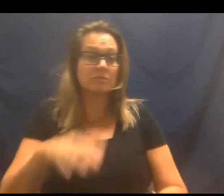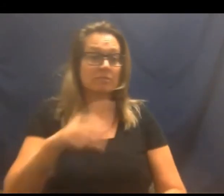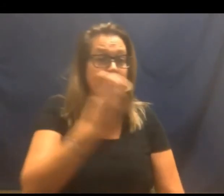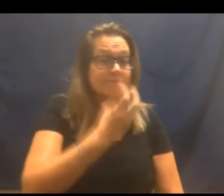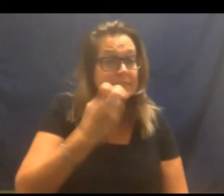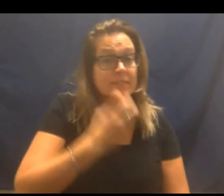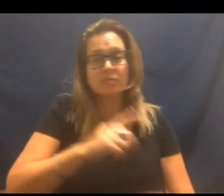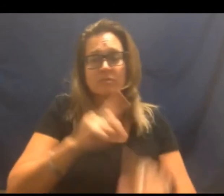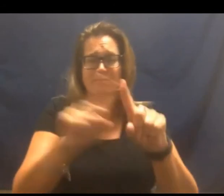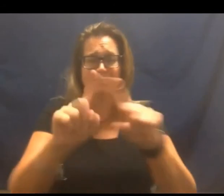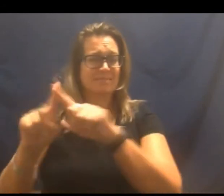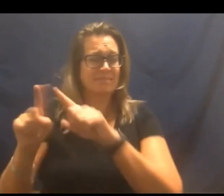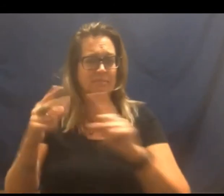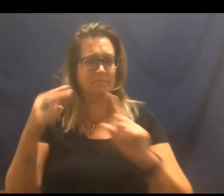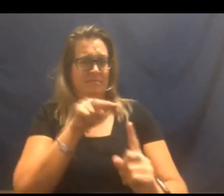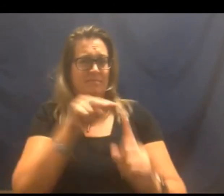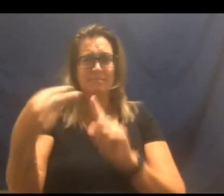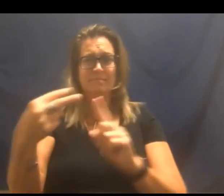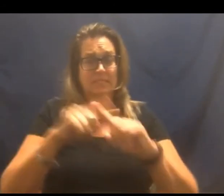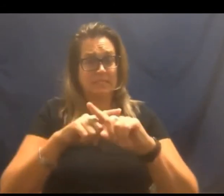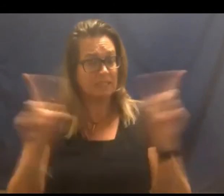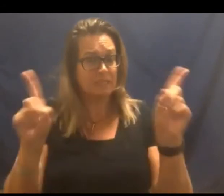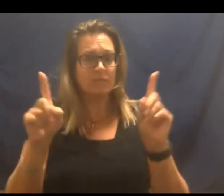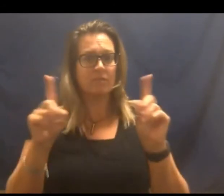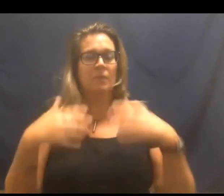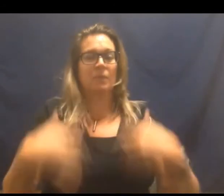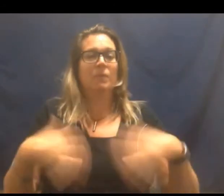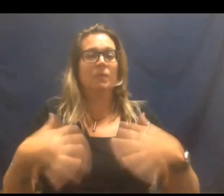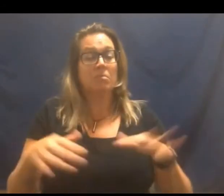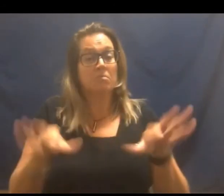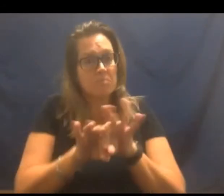students having different student perspectives having the linguistic